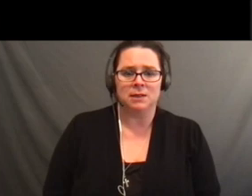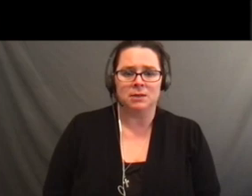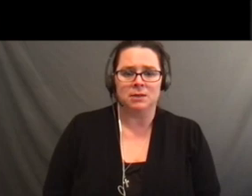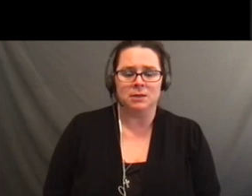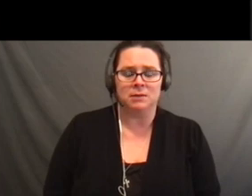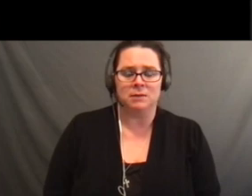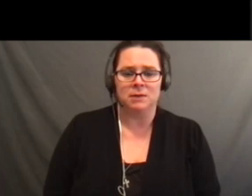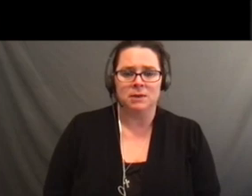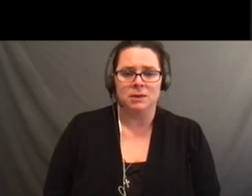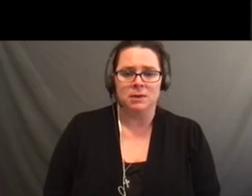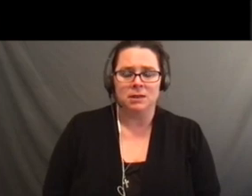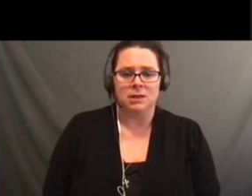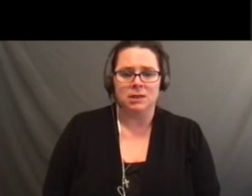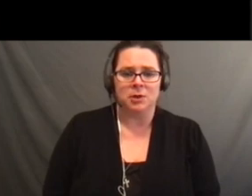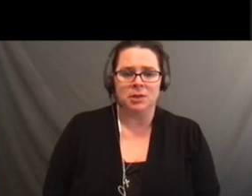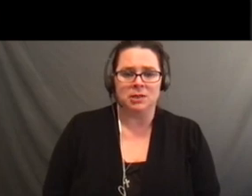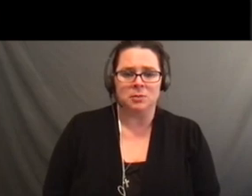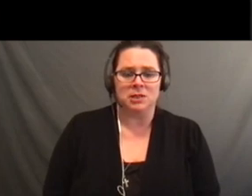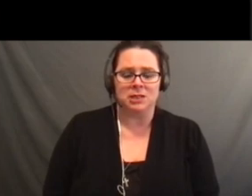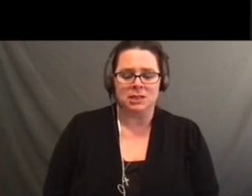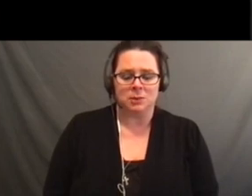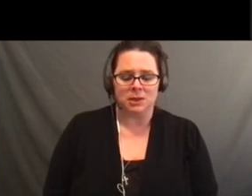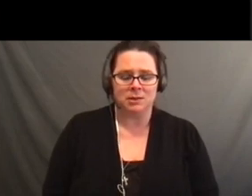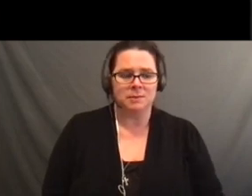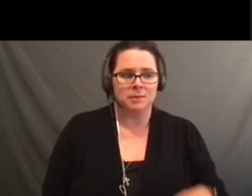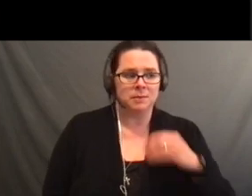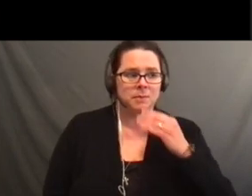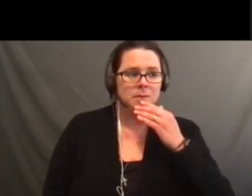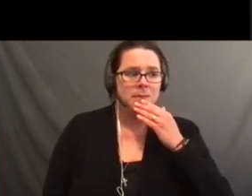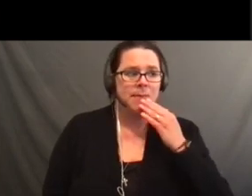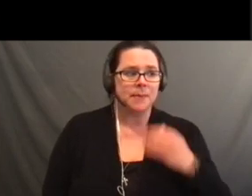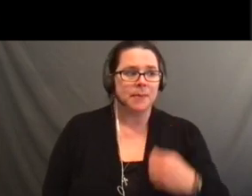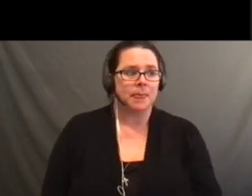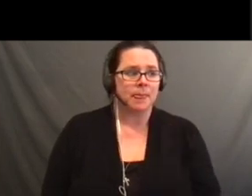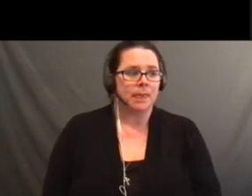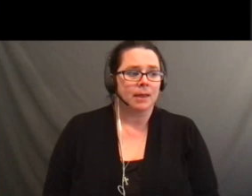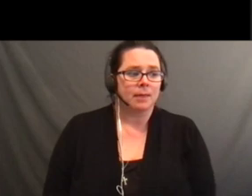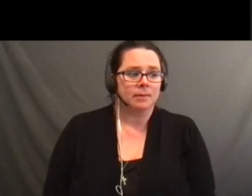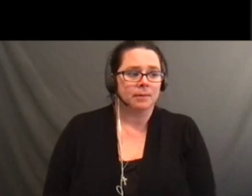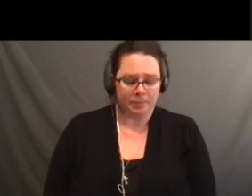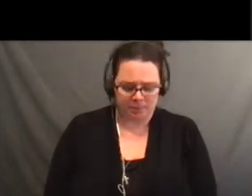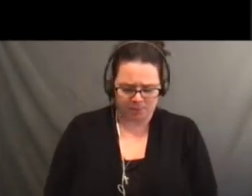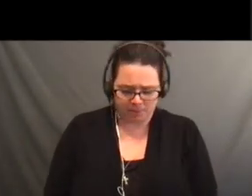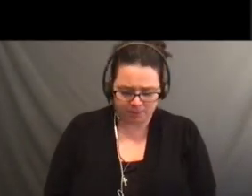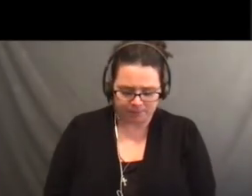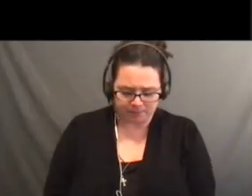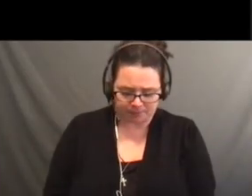They are very easy to use. Especially for people who are deafblind.